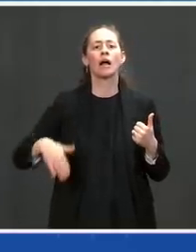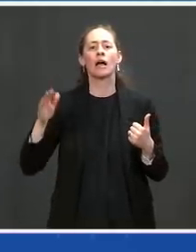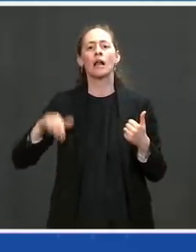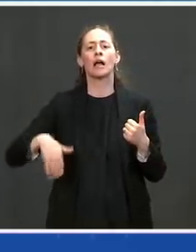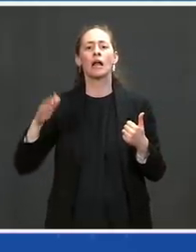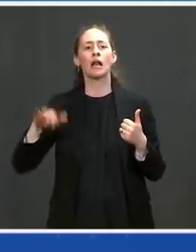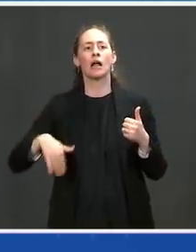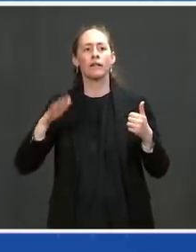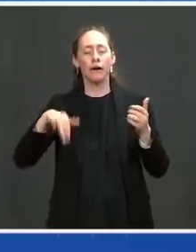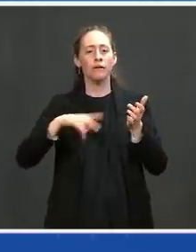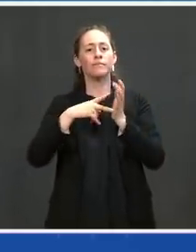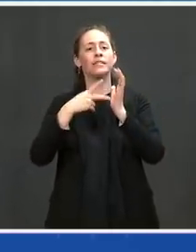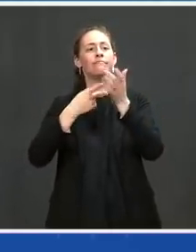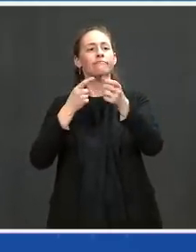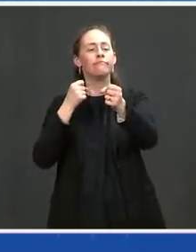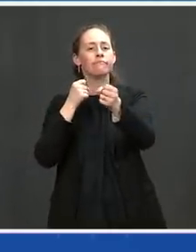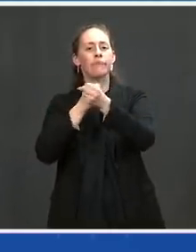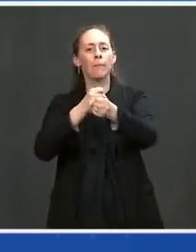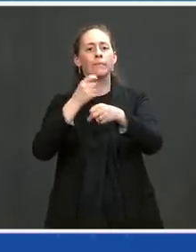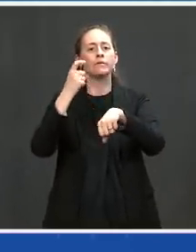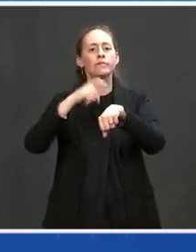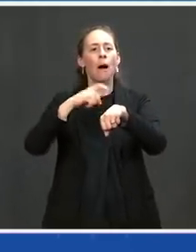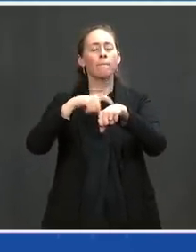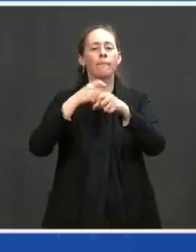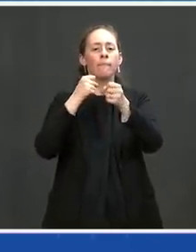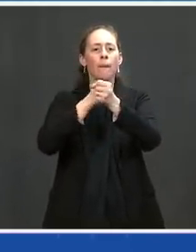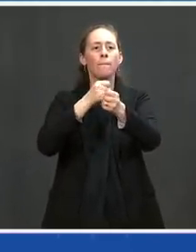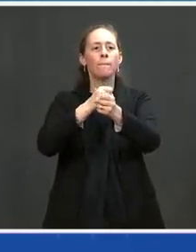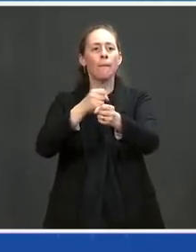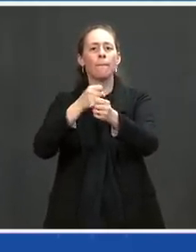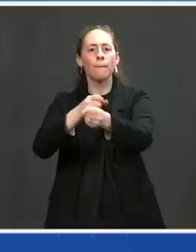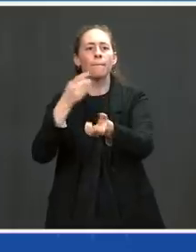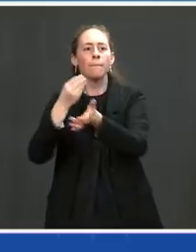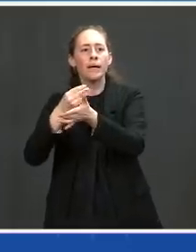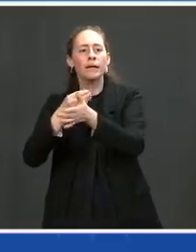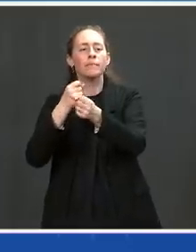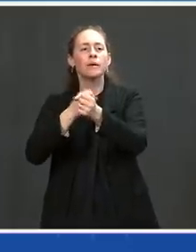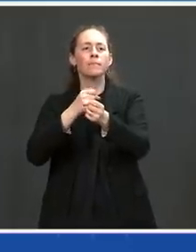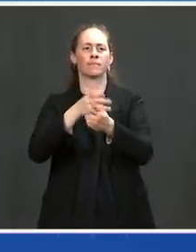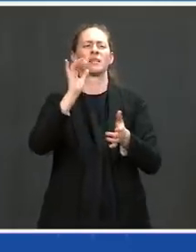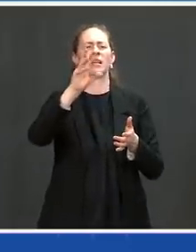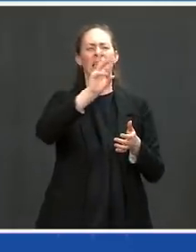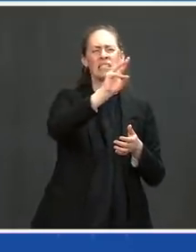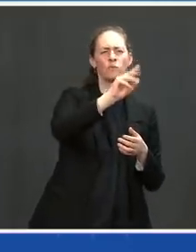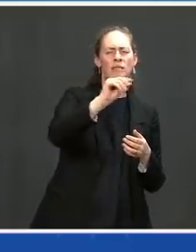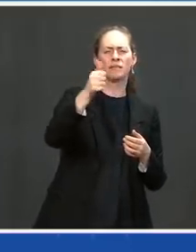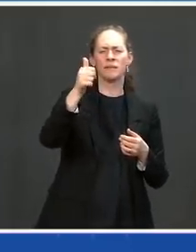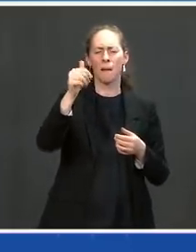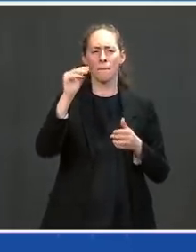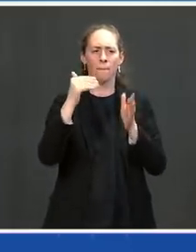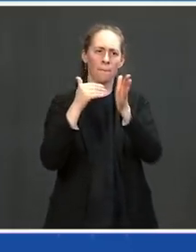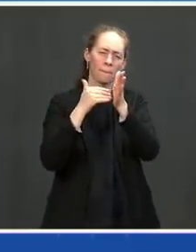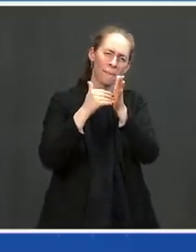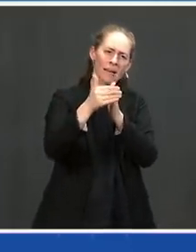Six to ten million homes in America still have lead pipes servicing their water lines.